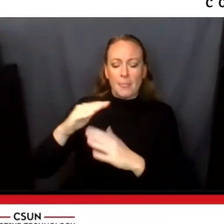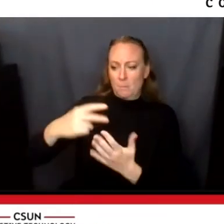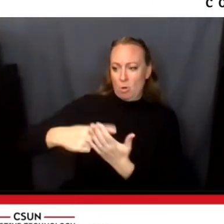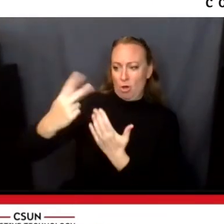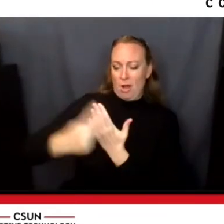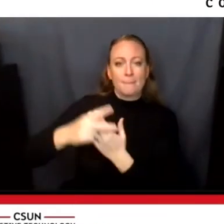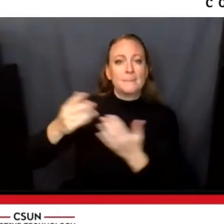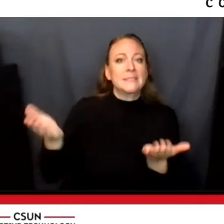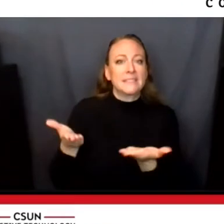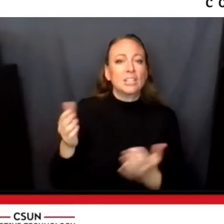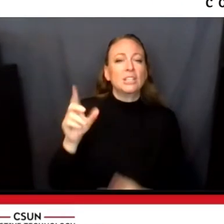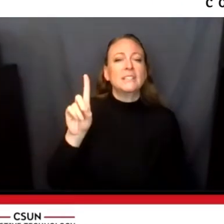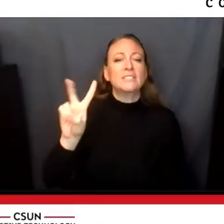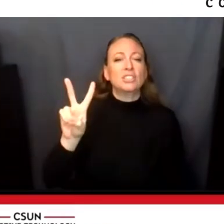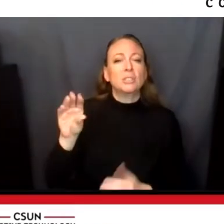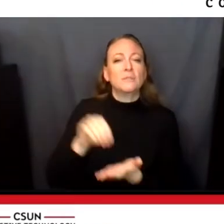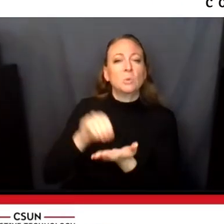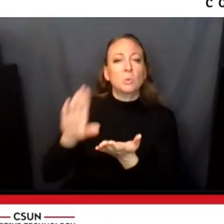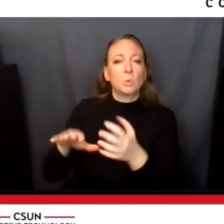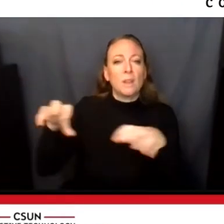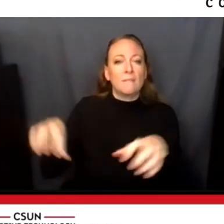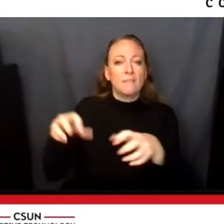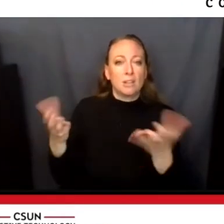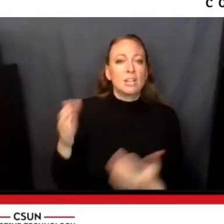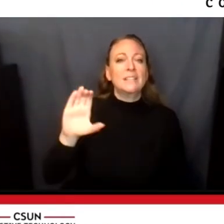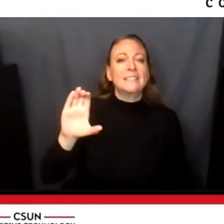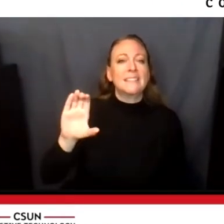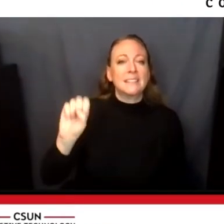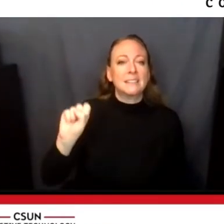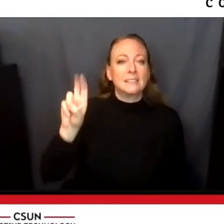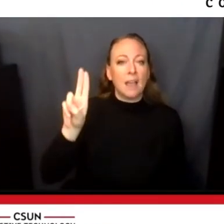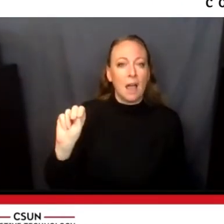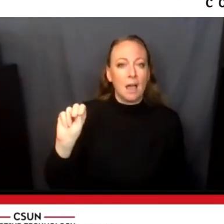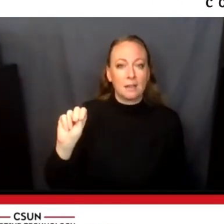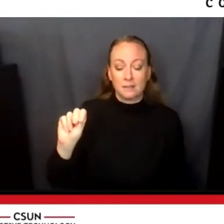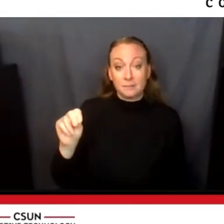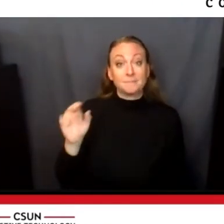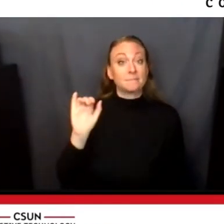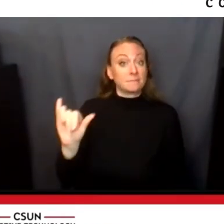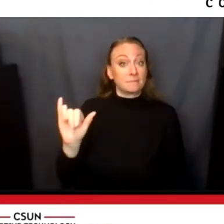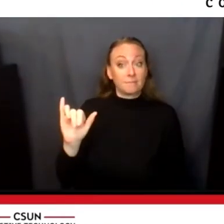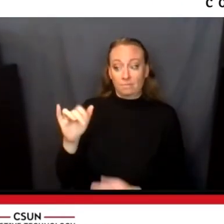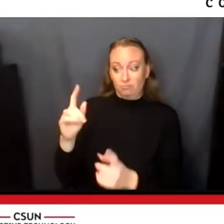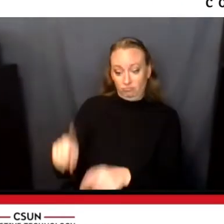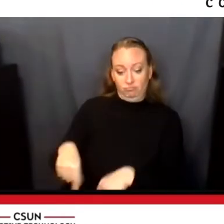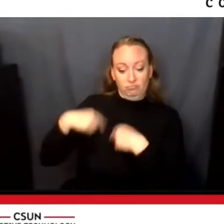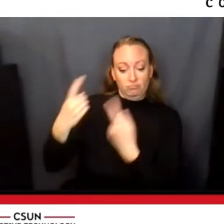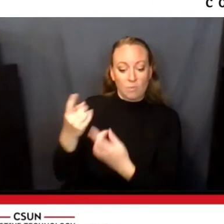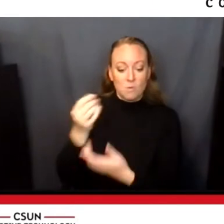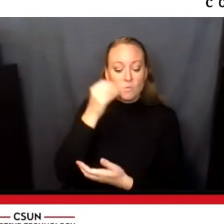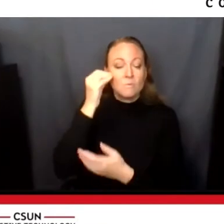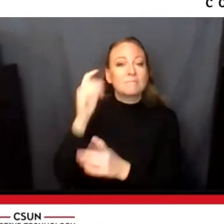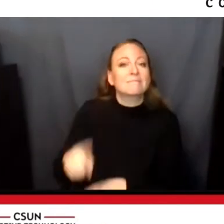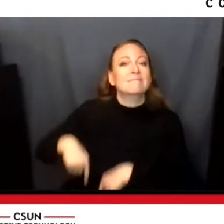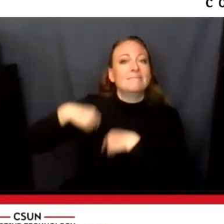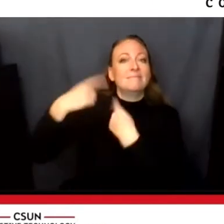here at Cal State University, Northridge which has been its administrative home. Ever since the conference was established